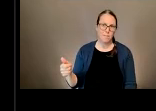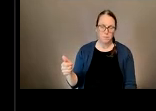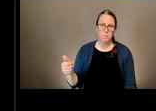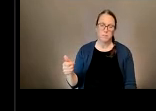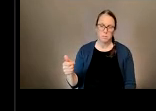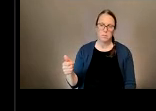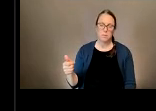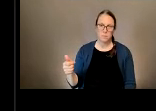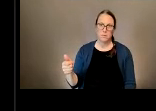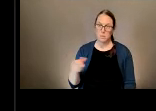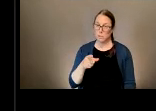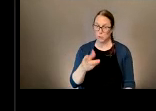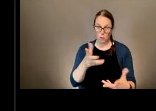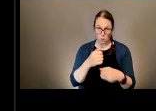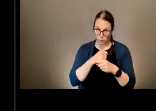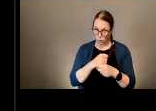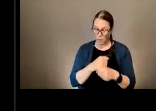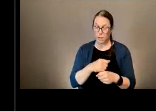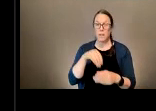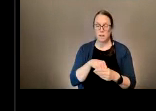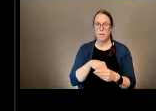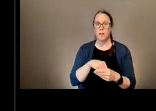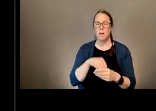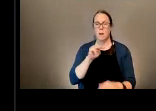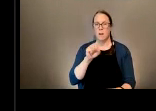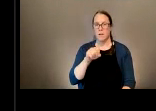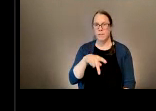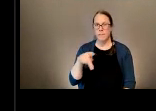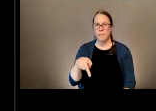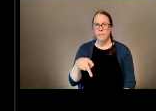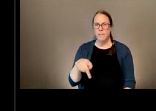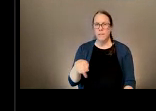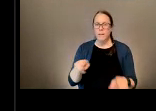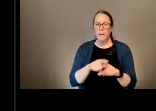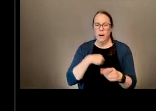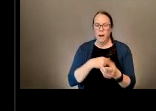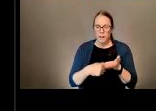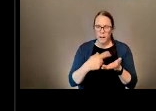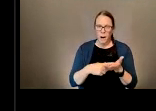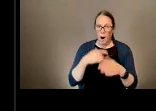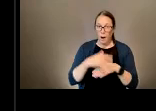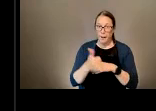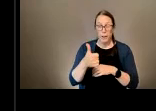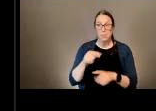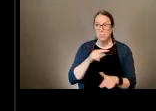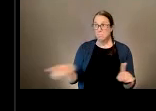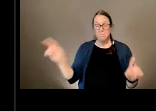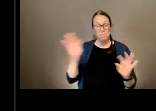which you've created in Microsoft PowerPoint. As we talked about earlier, those are perfectly accessible